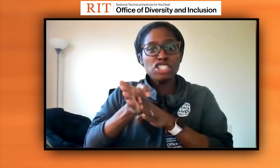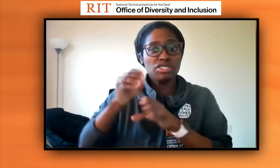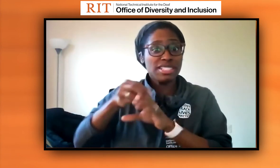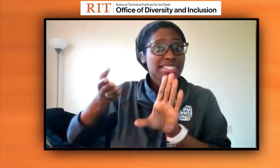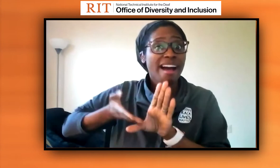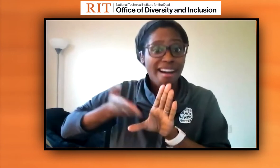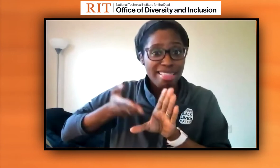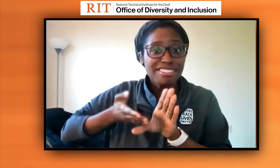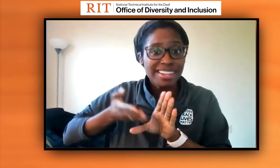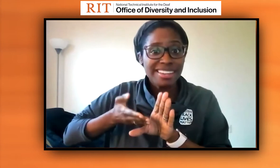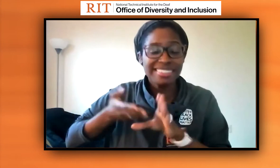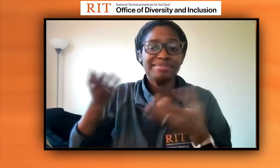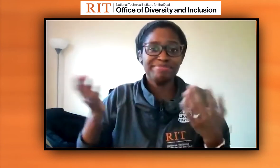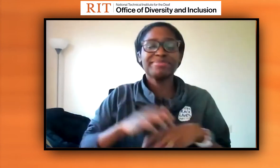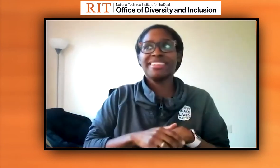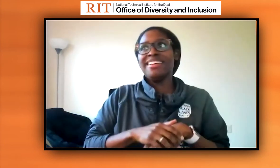And at that time, my major was psychology.